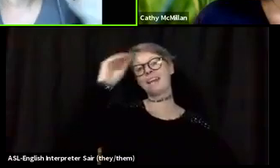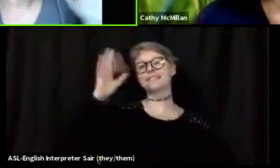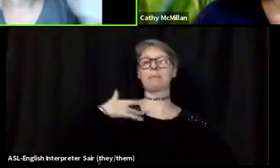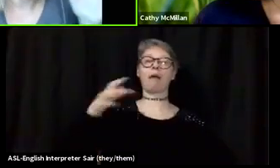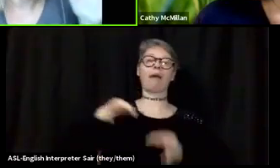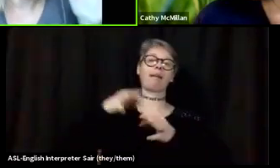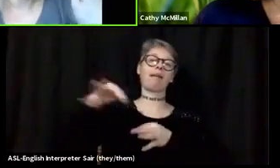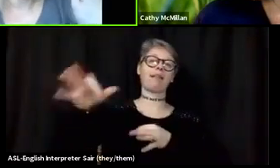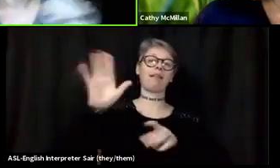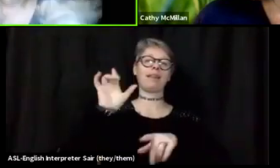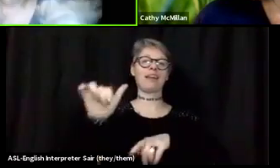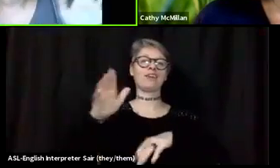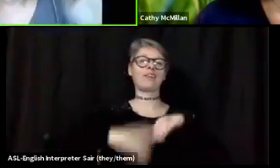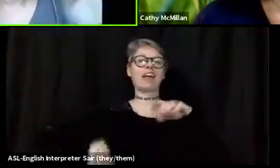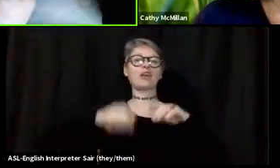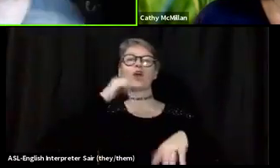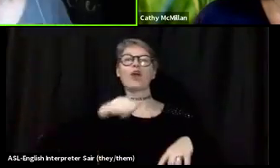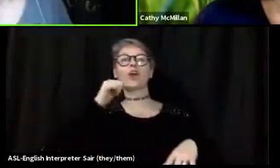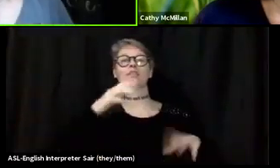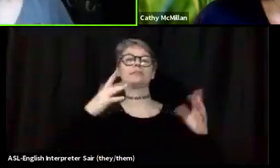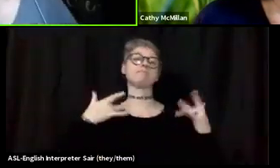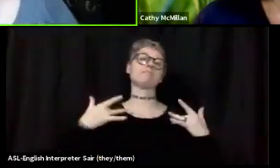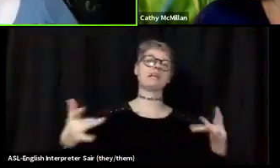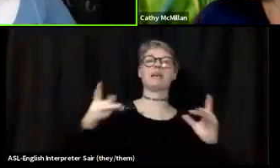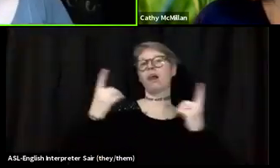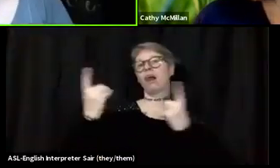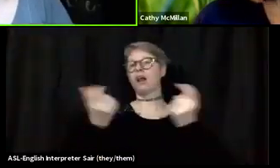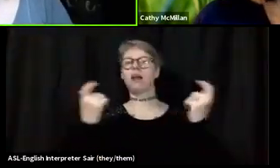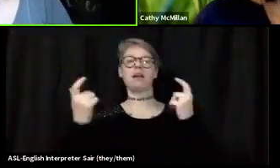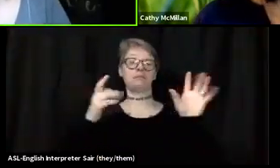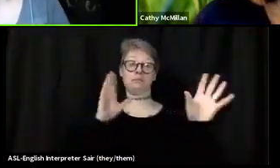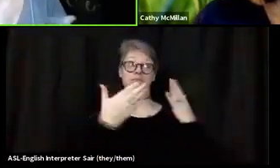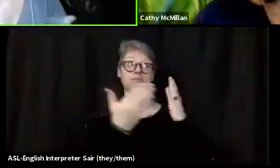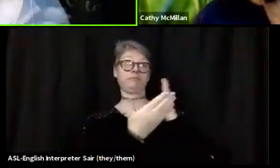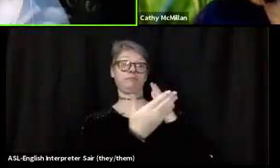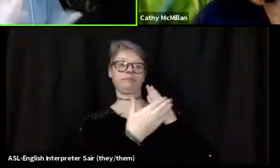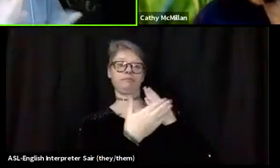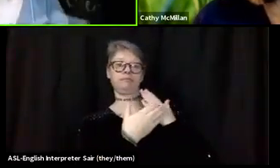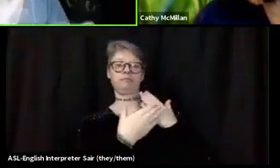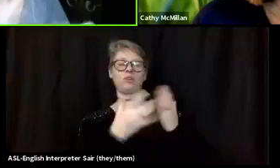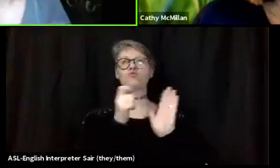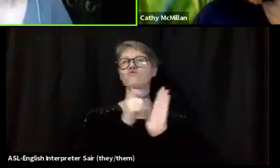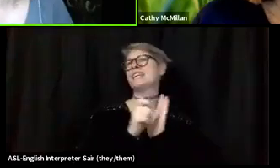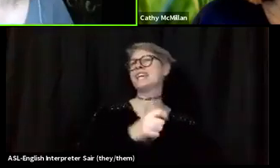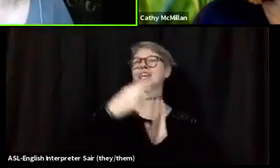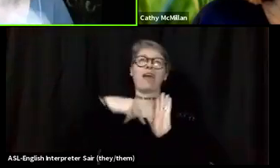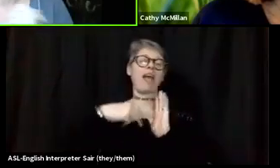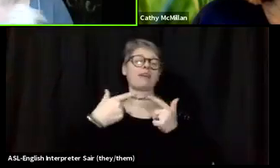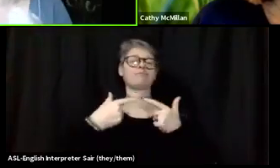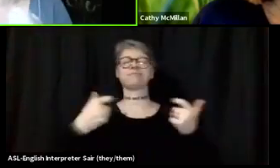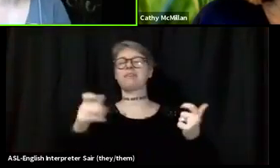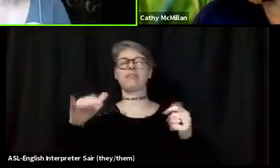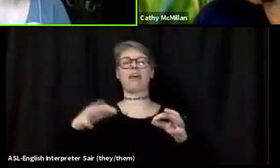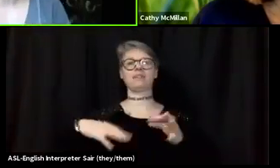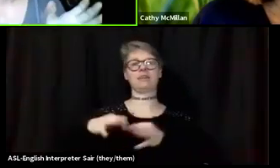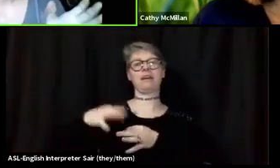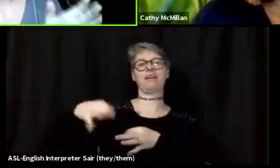sure you've heard this Kathy. y, oh boy is developed later y, oh boy is developed later you know they they speak later they do these things later you know. , right , writing, reading all of this